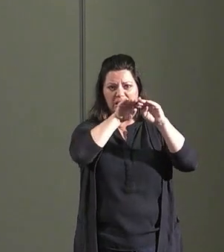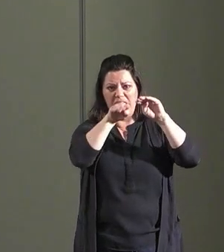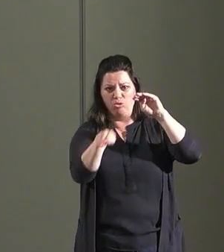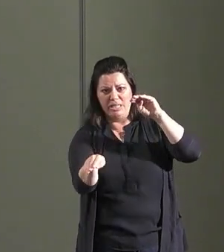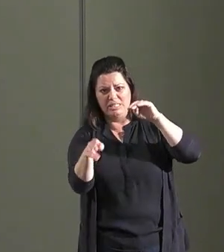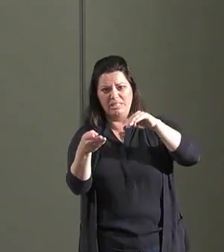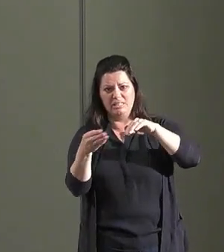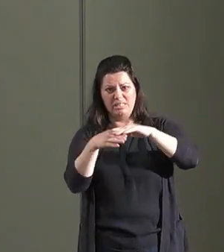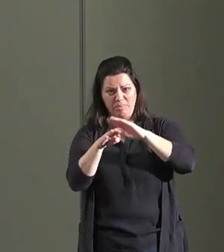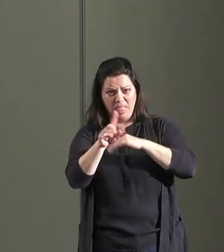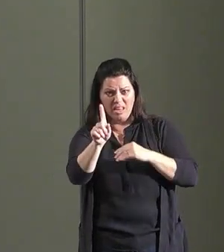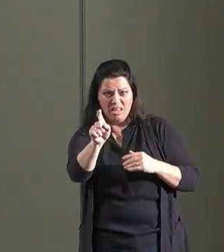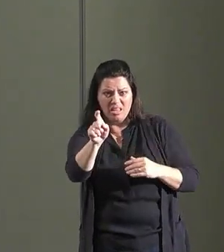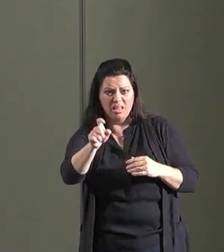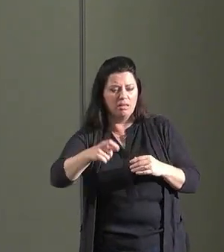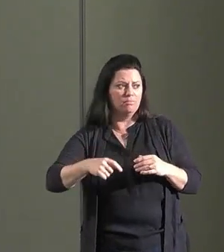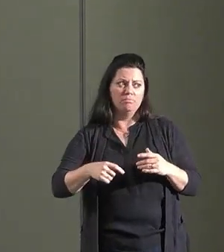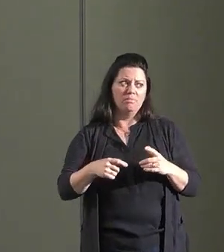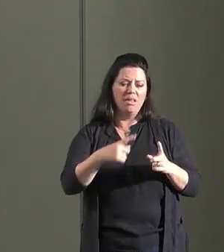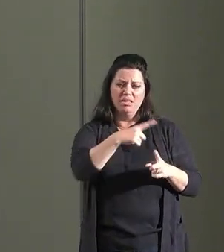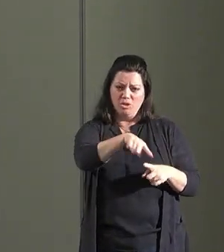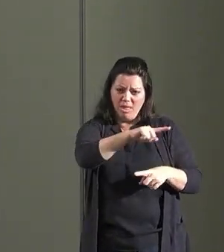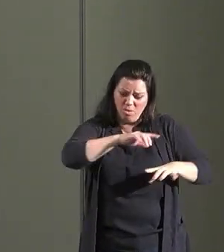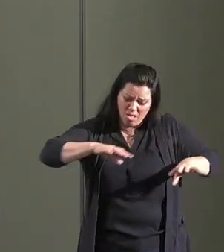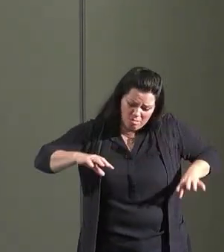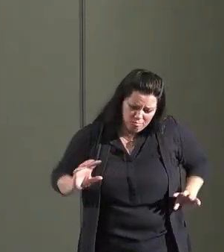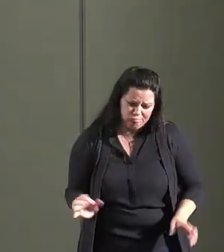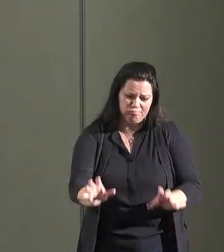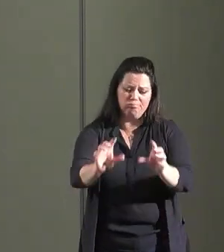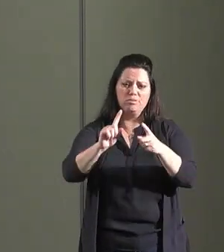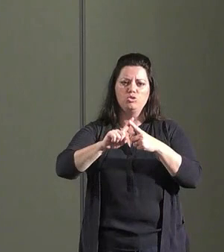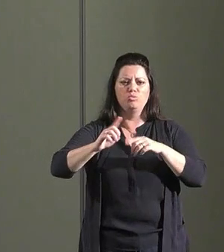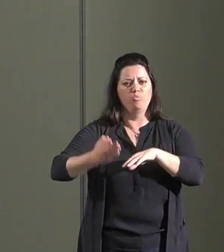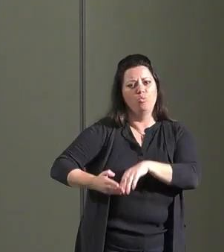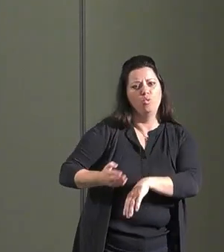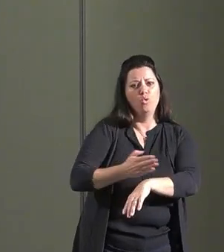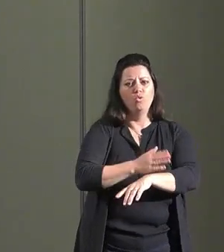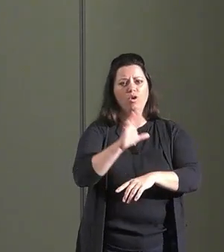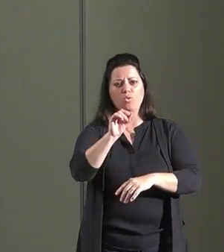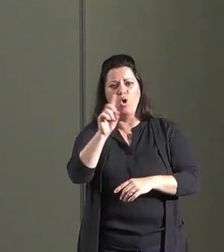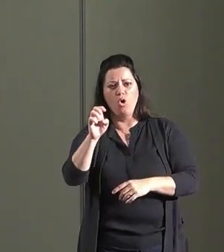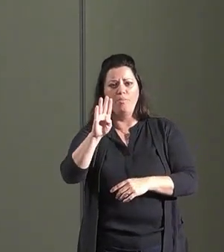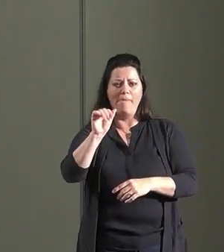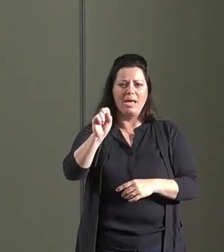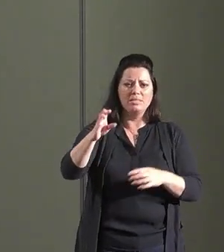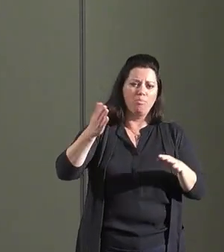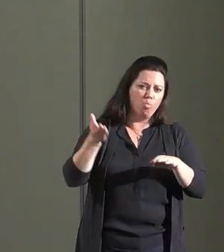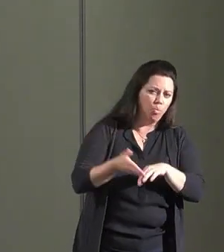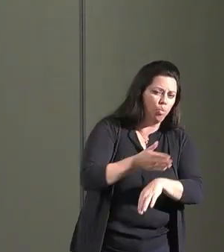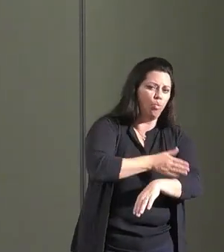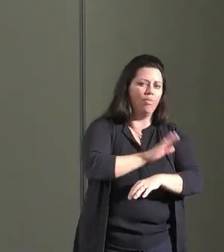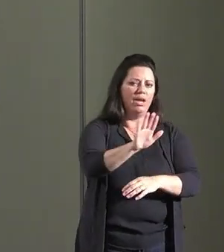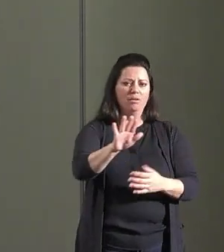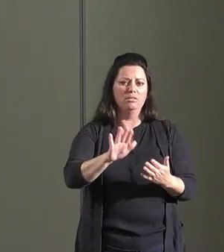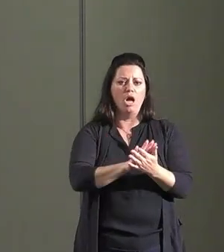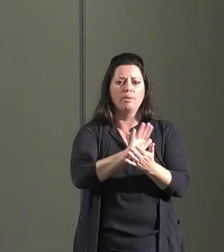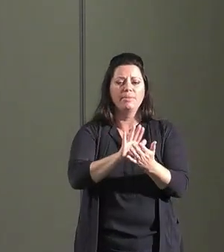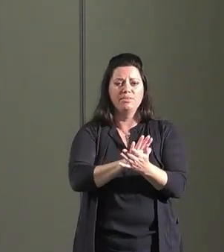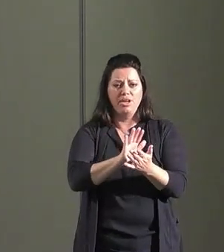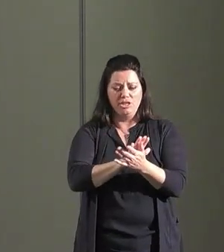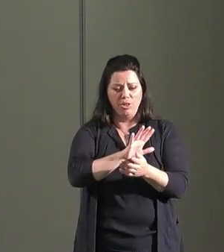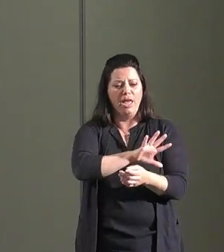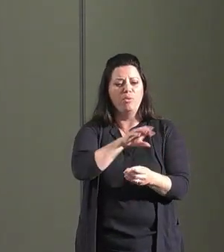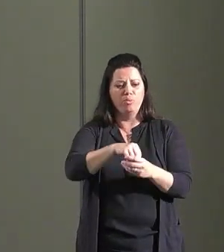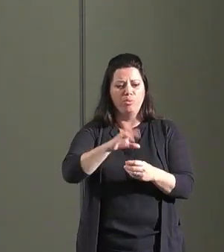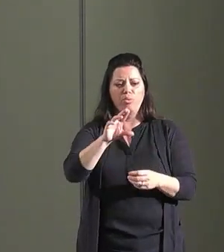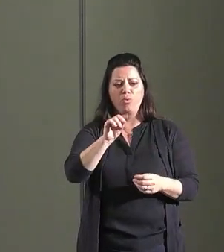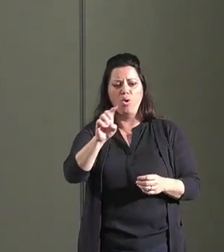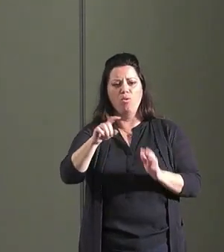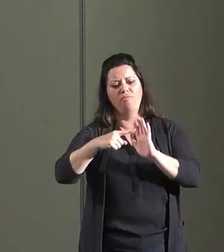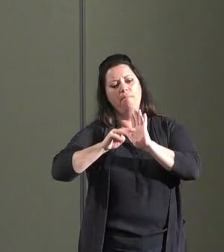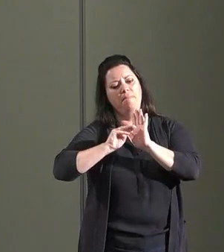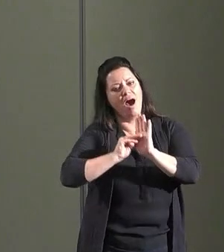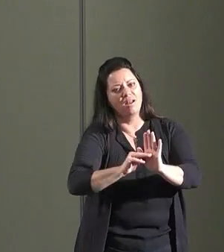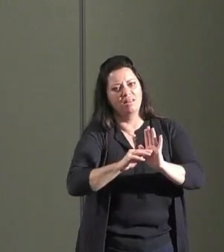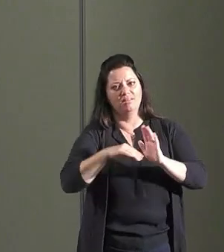to town and fix the code base and include code that modeled accessibility. They did additional